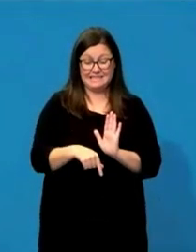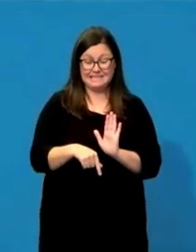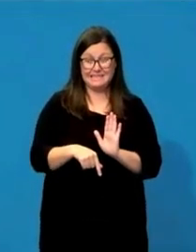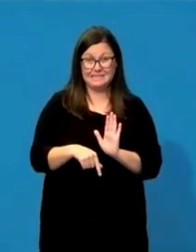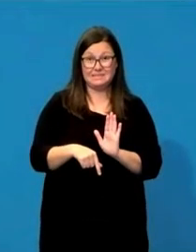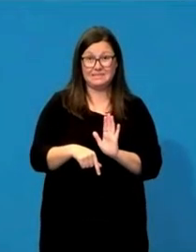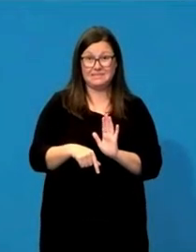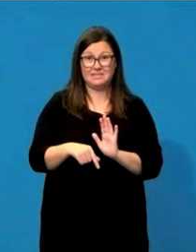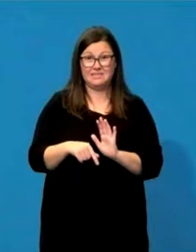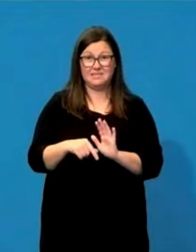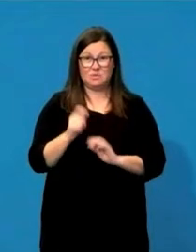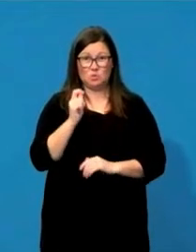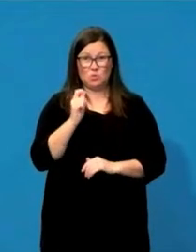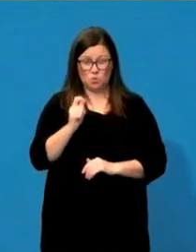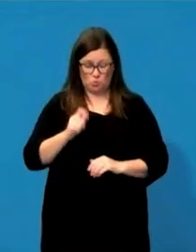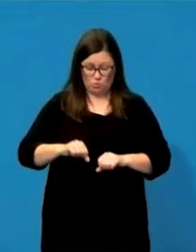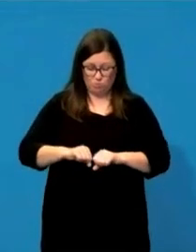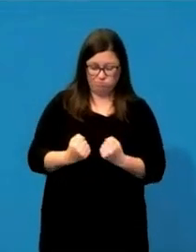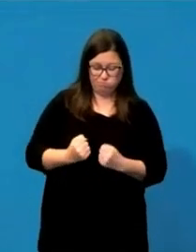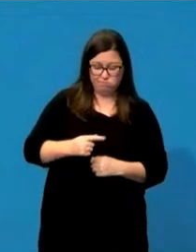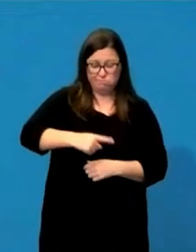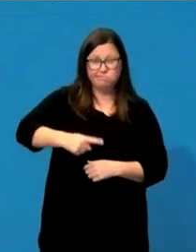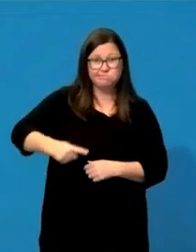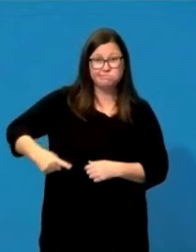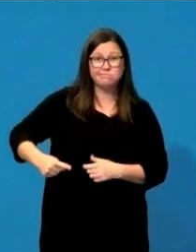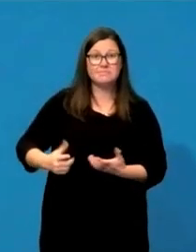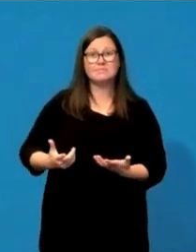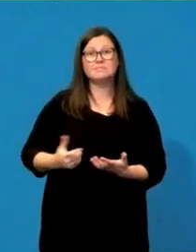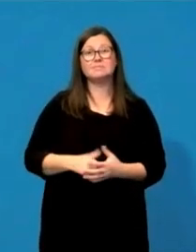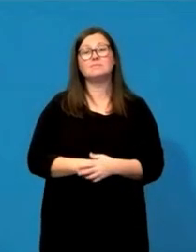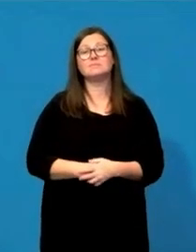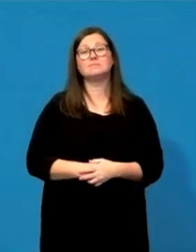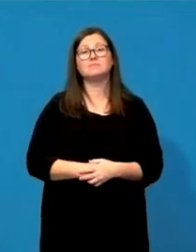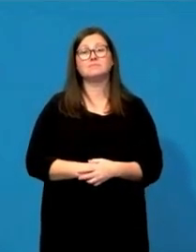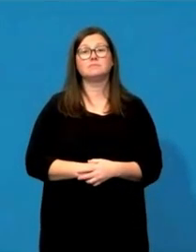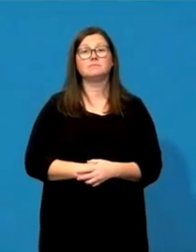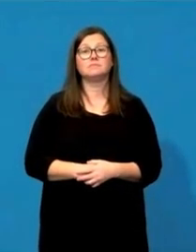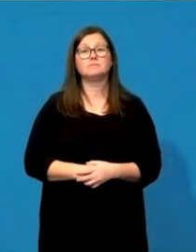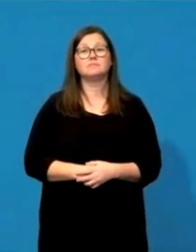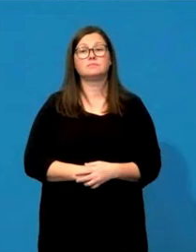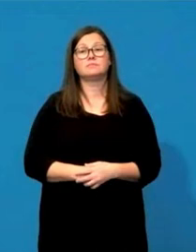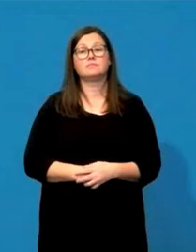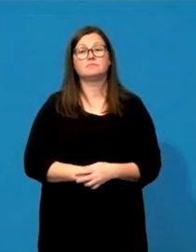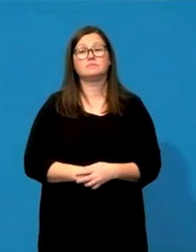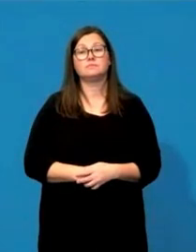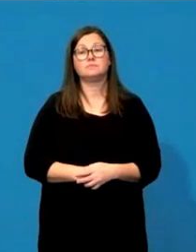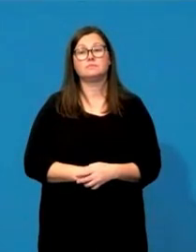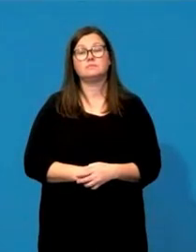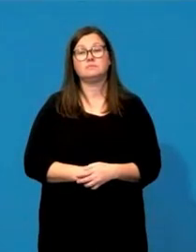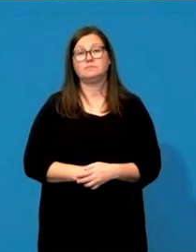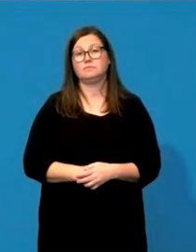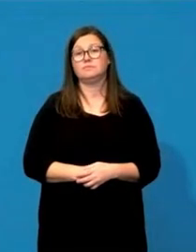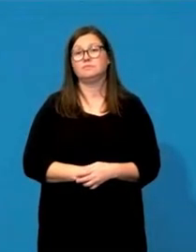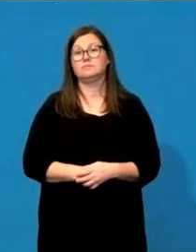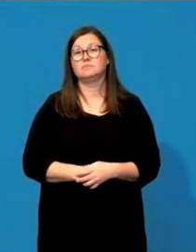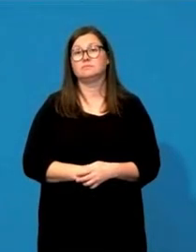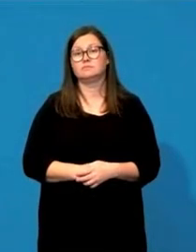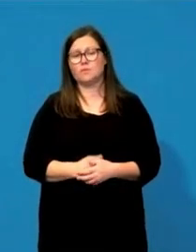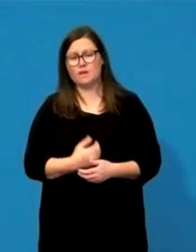And is there anything else at the moment that's troubling you?